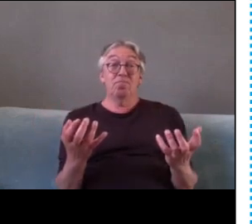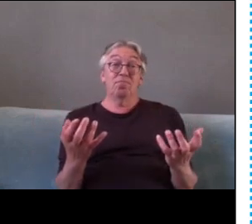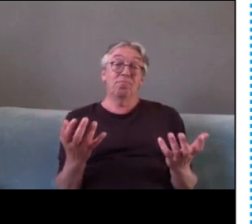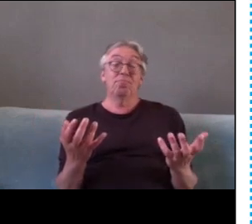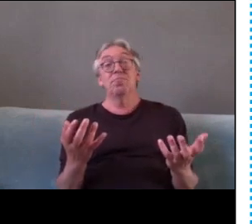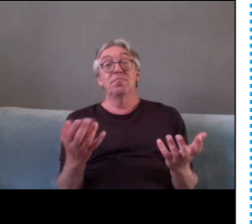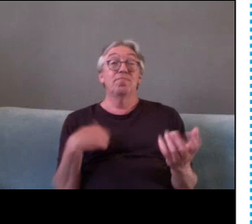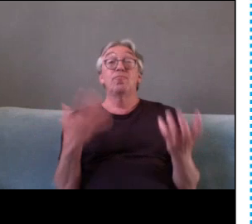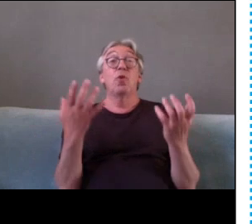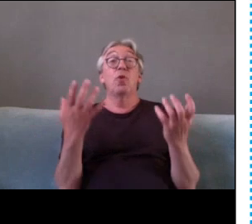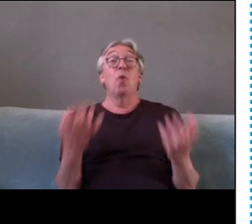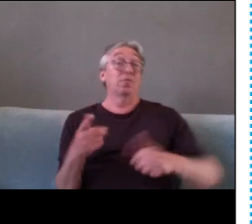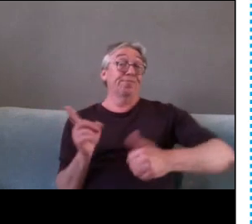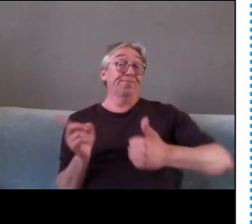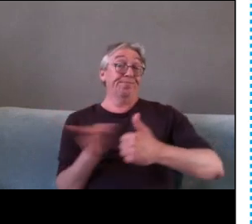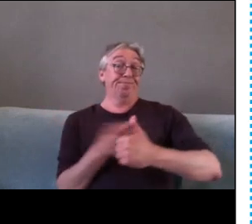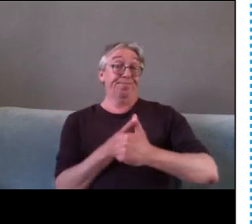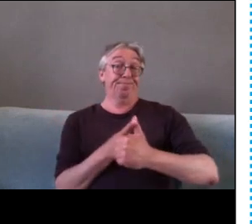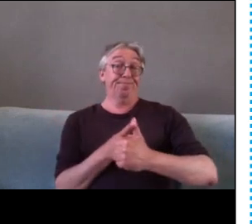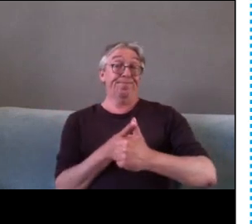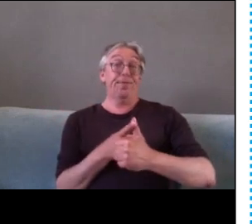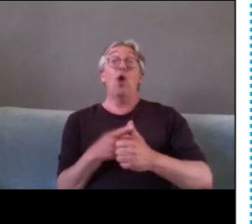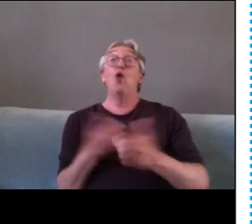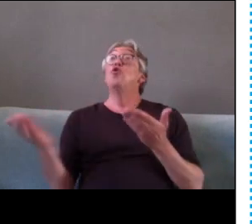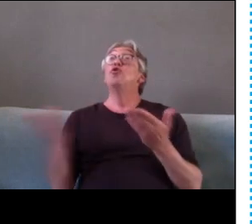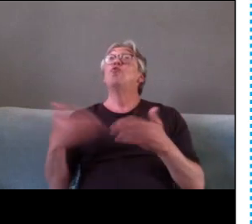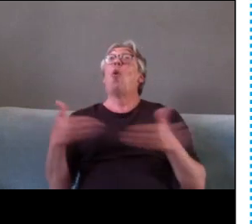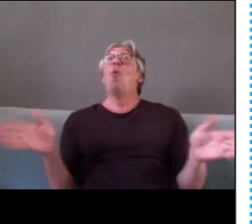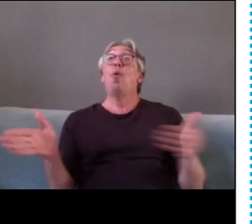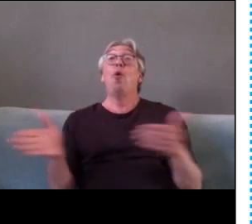all the time without interruption, because this is about an emergency